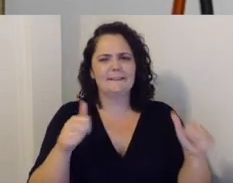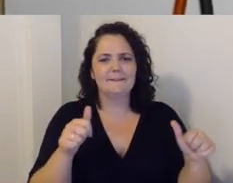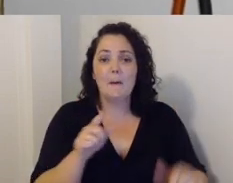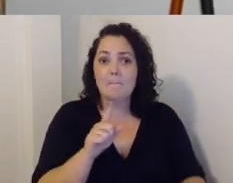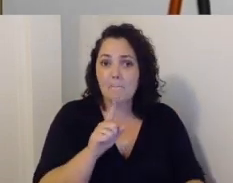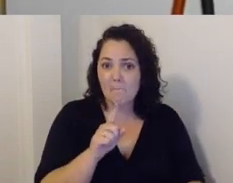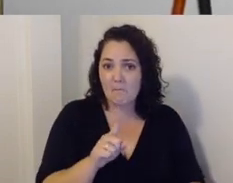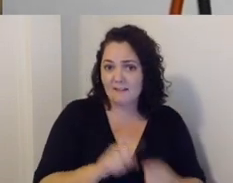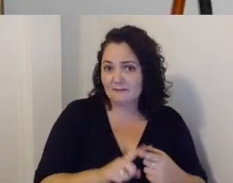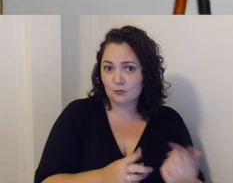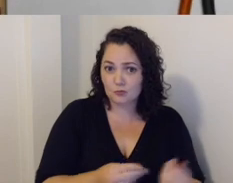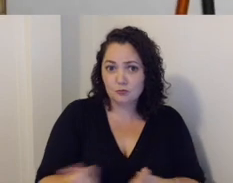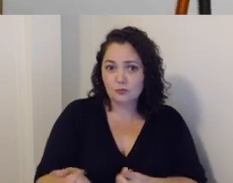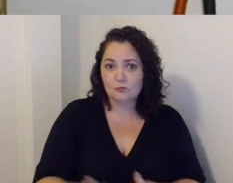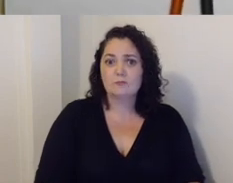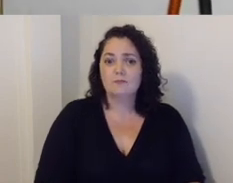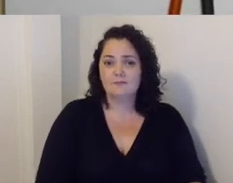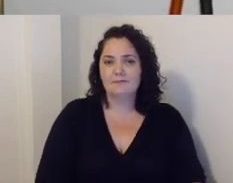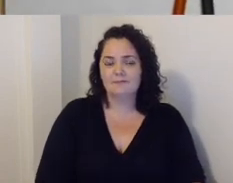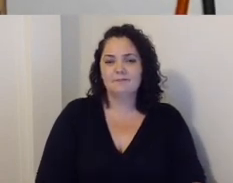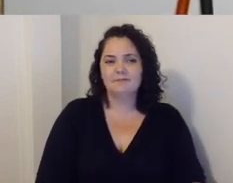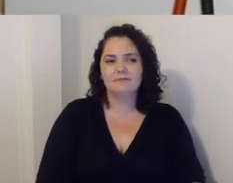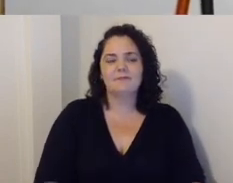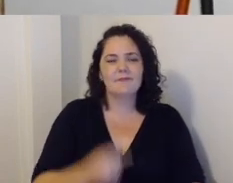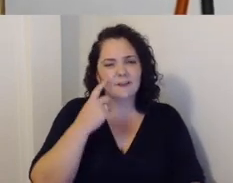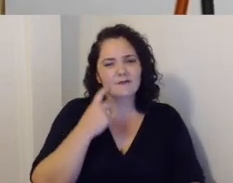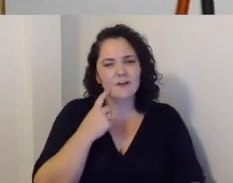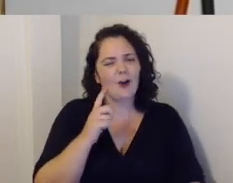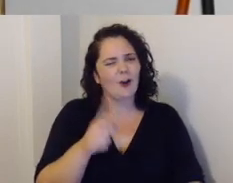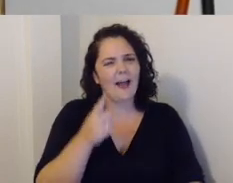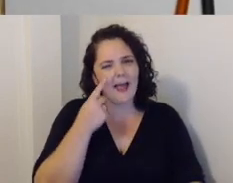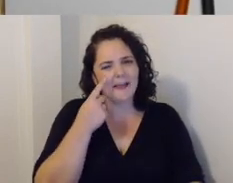work really beautifully if that's all you have and you're covered at home, try that cornstarch and I